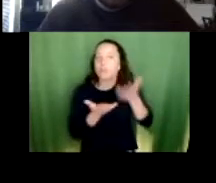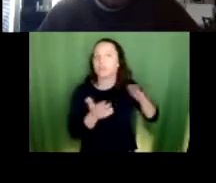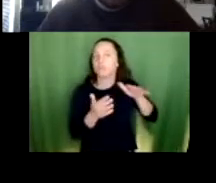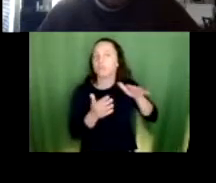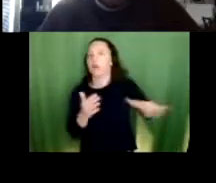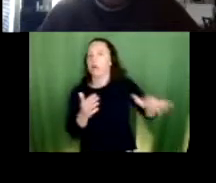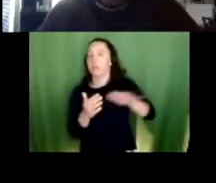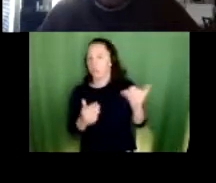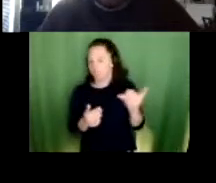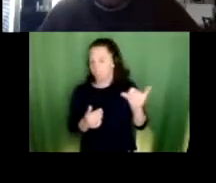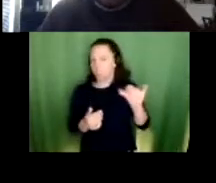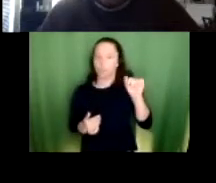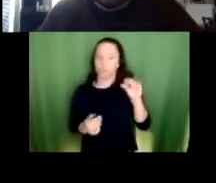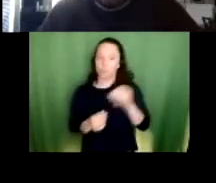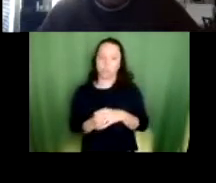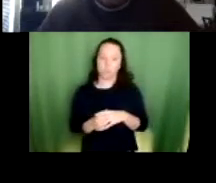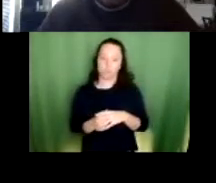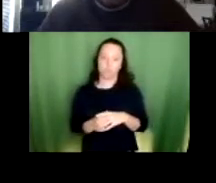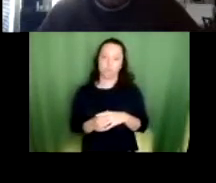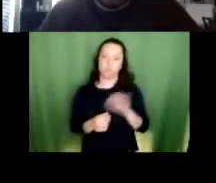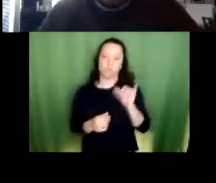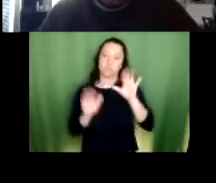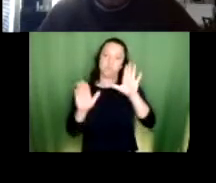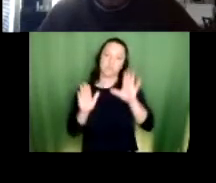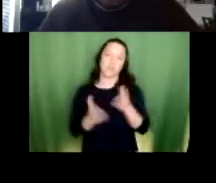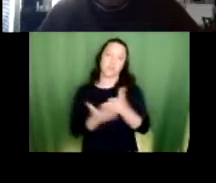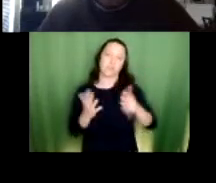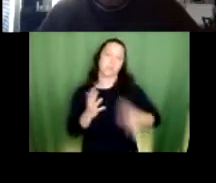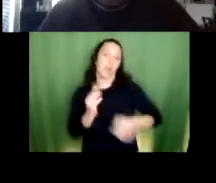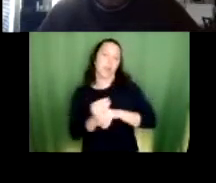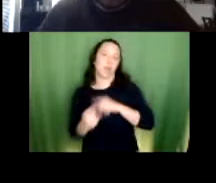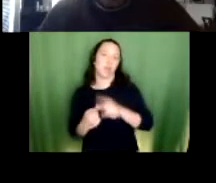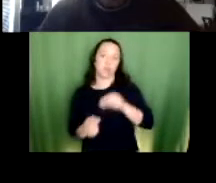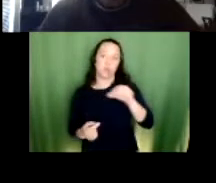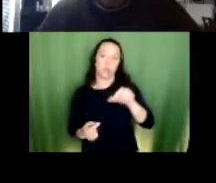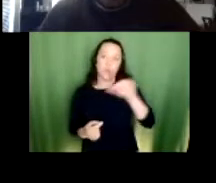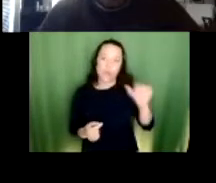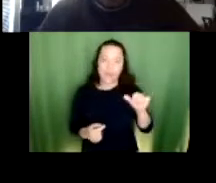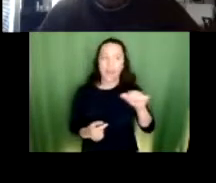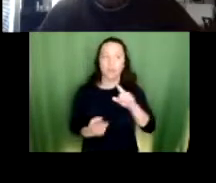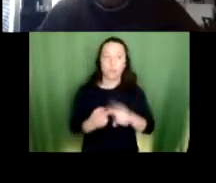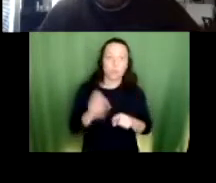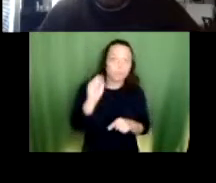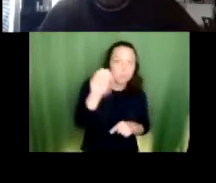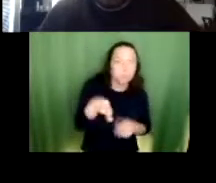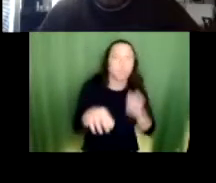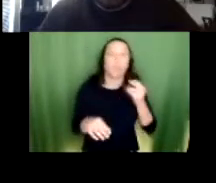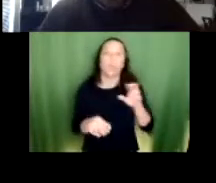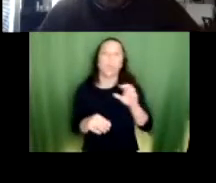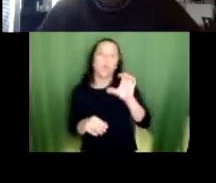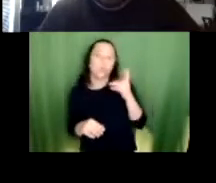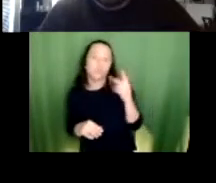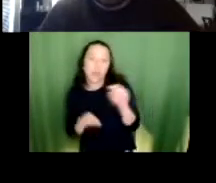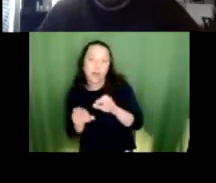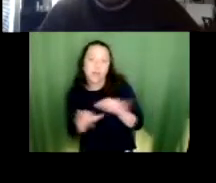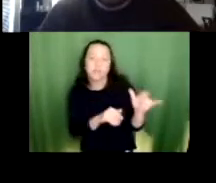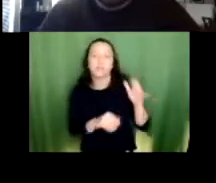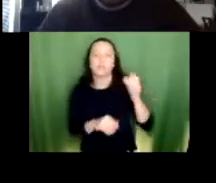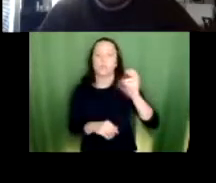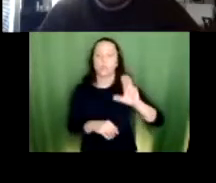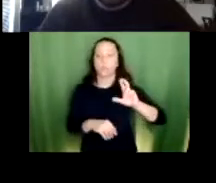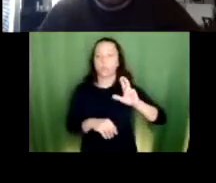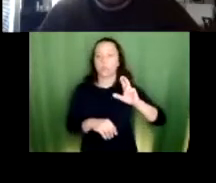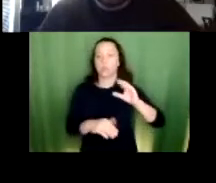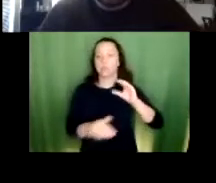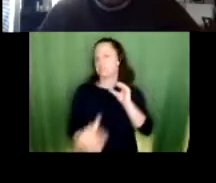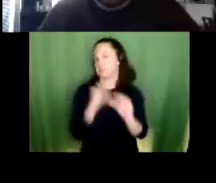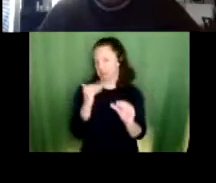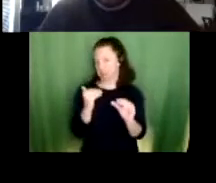thing to add in the Q and A or chat. Of course, you can email us directly with any information.